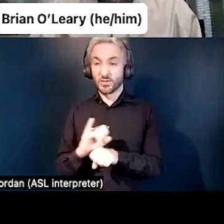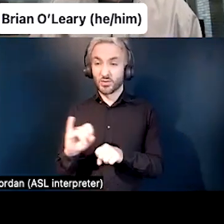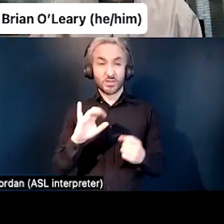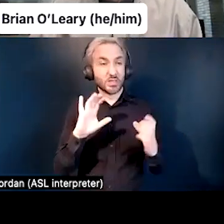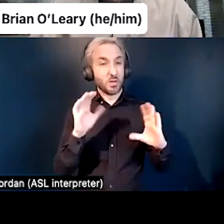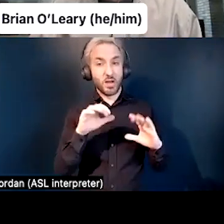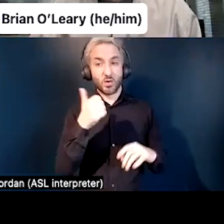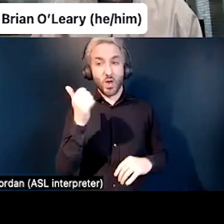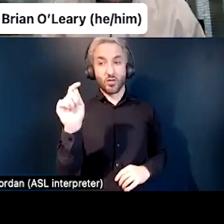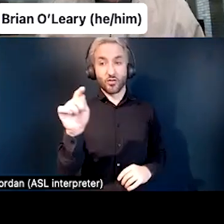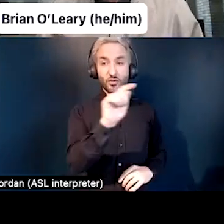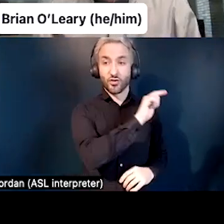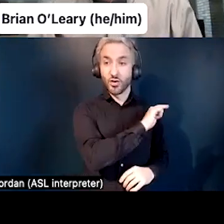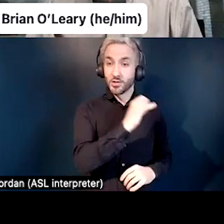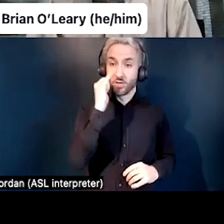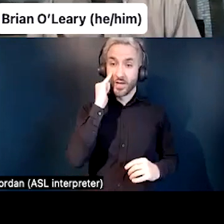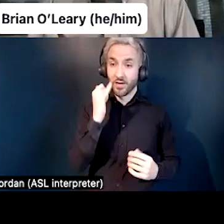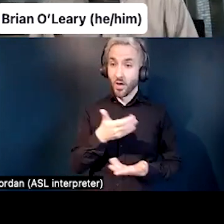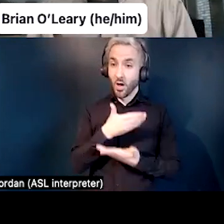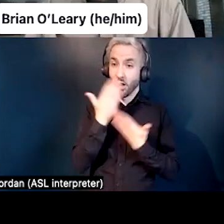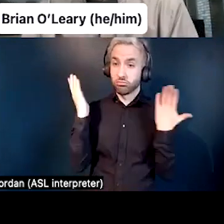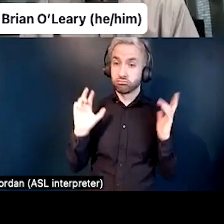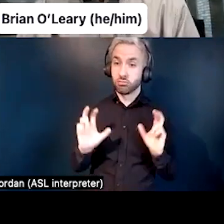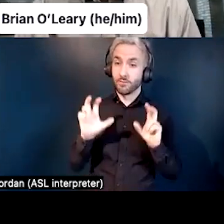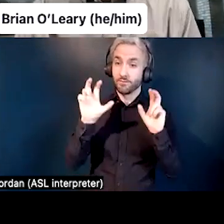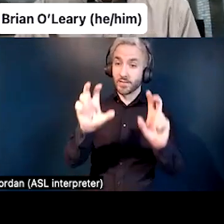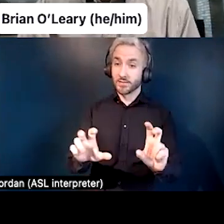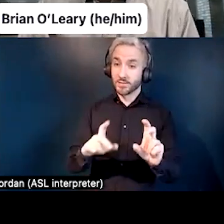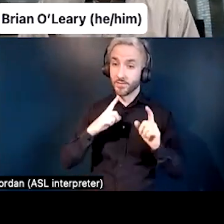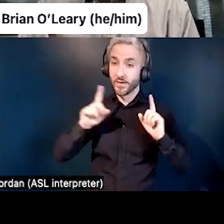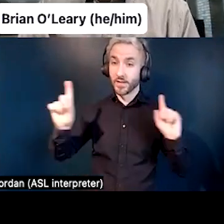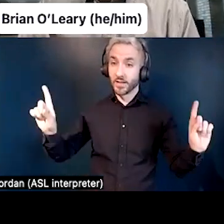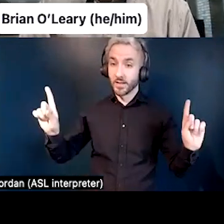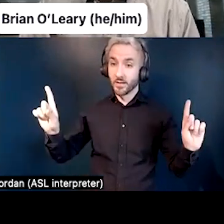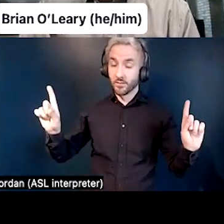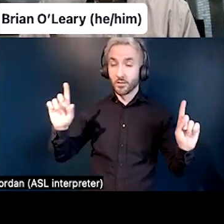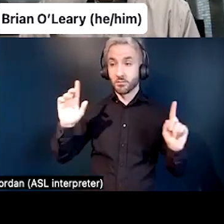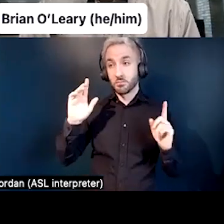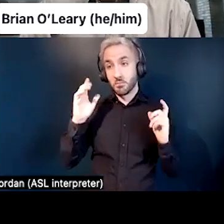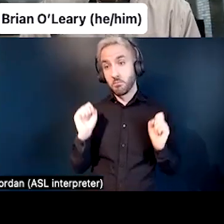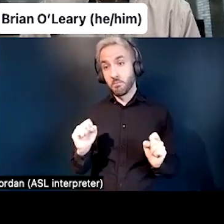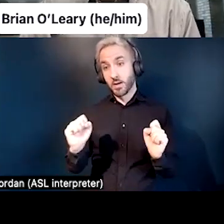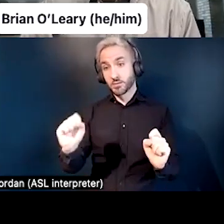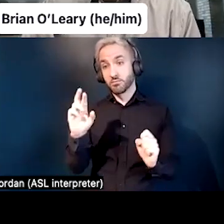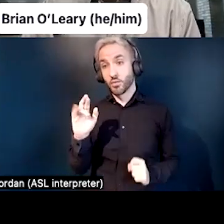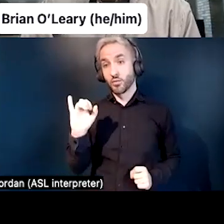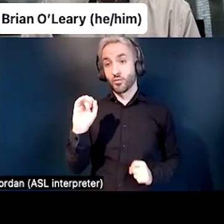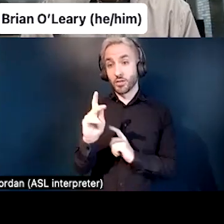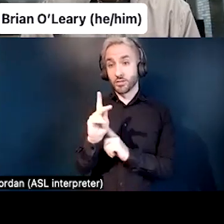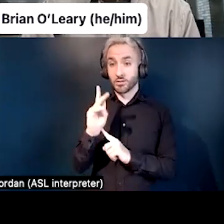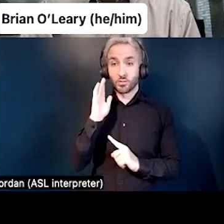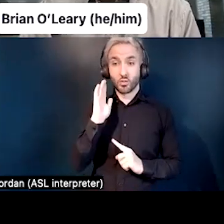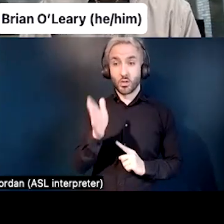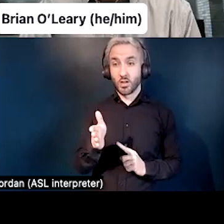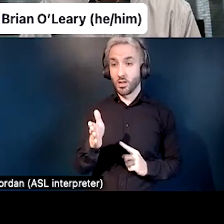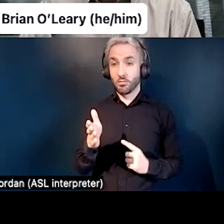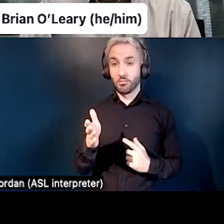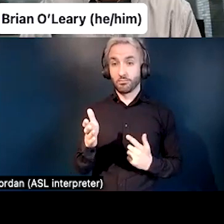without investing effectively, we run the risk that we're operating a small, almost boutique